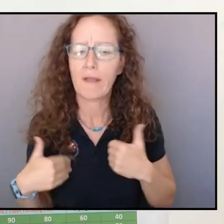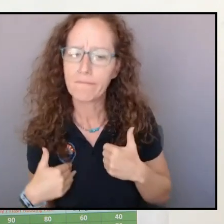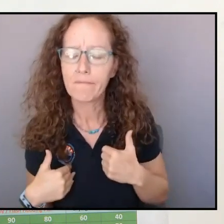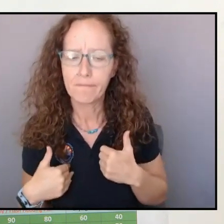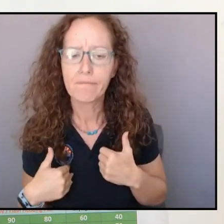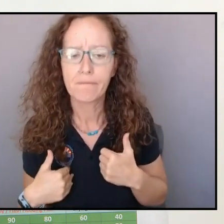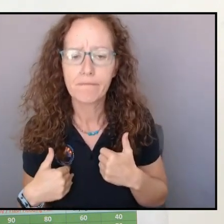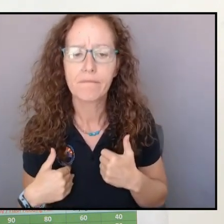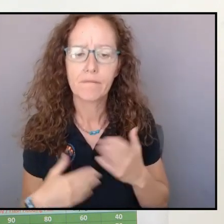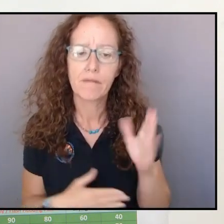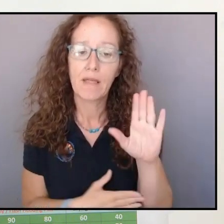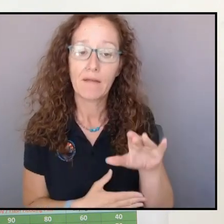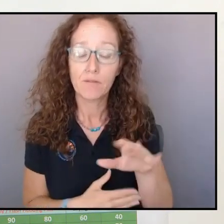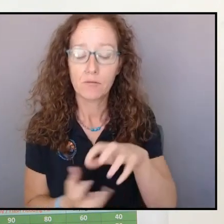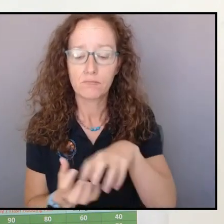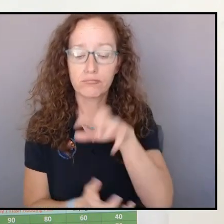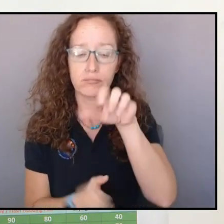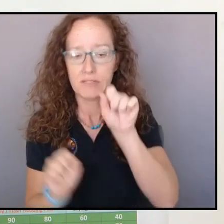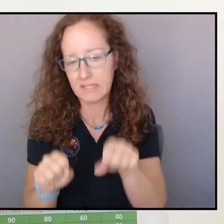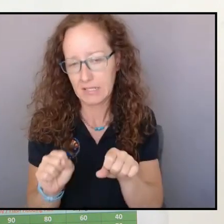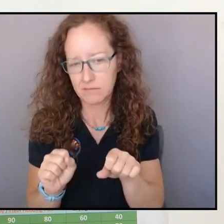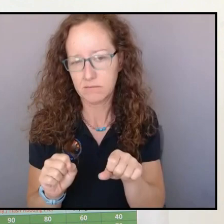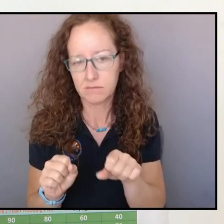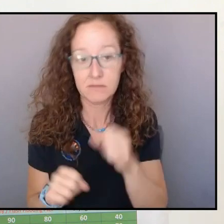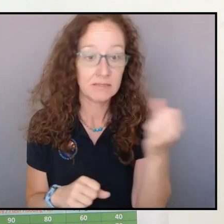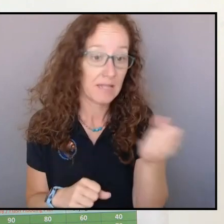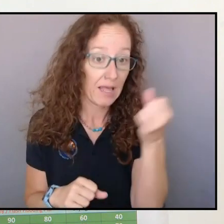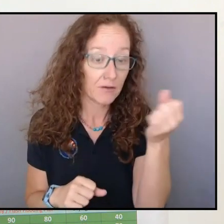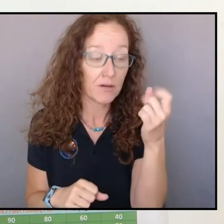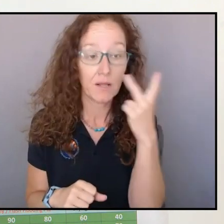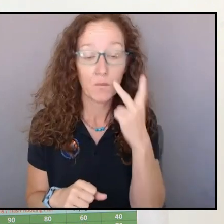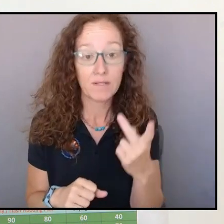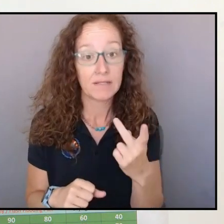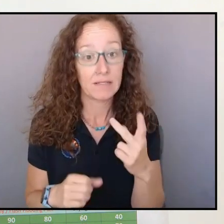those dew point temperatures and relative humidities really increase. That's